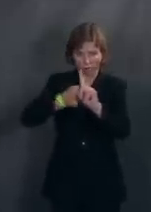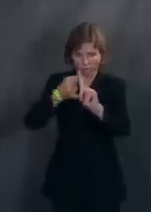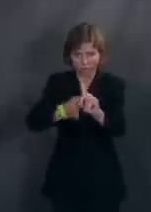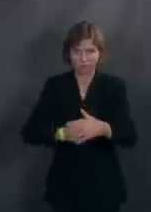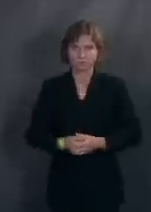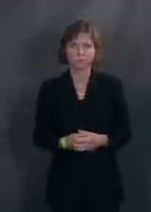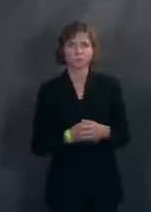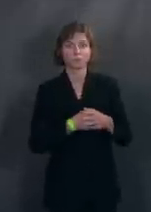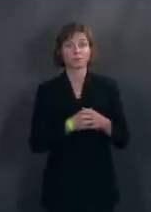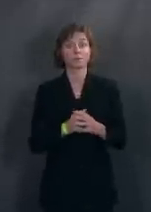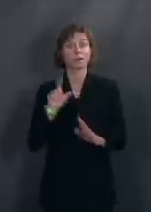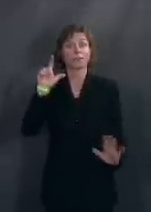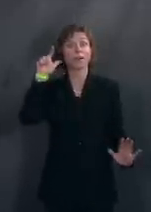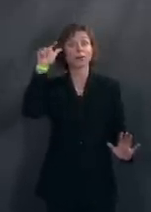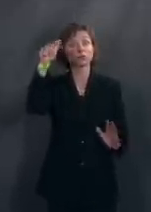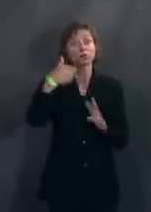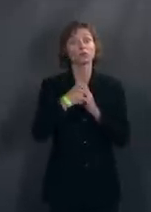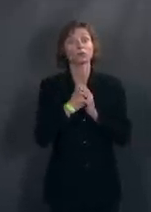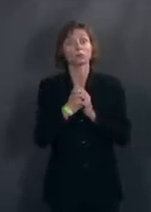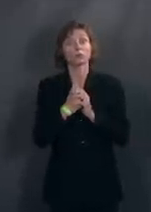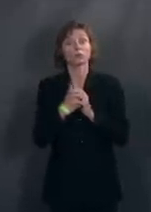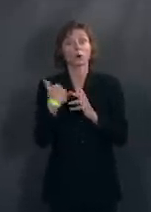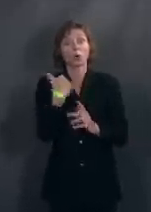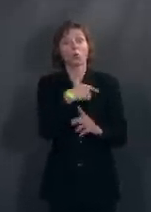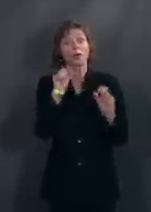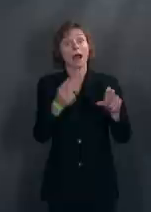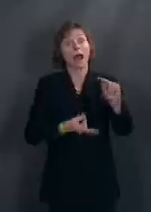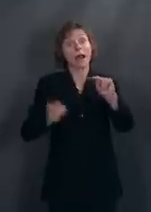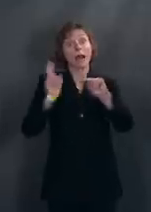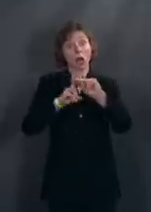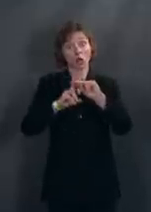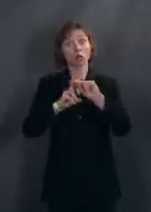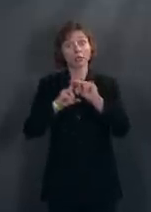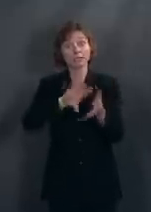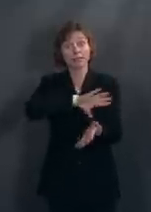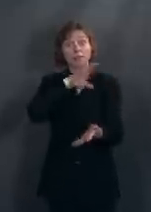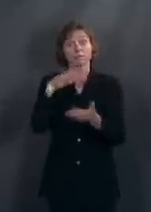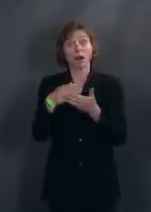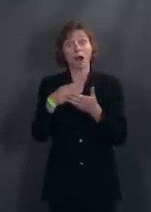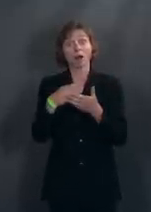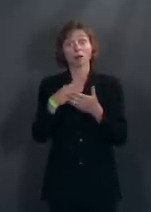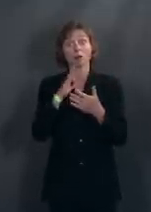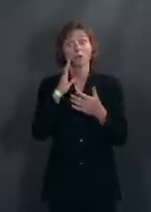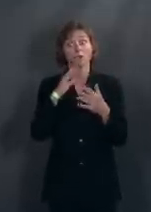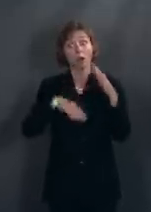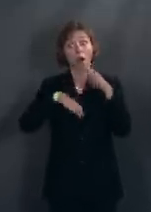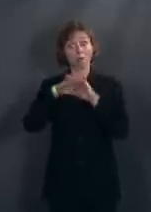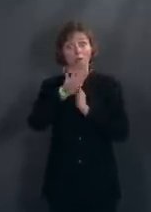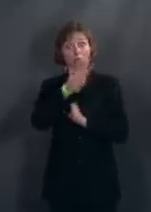Eventually, as we're able to increase supply, up to 40,000 pharmacies nationwide